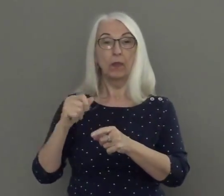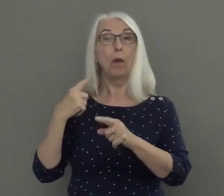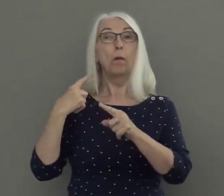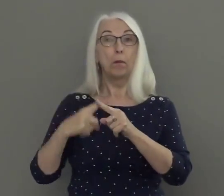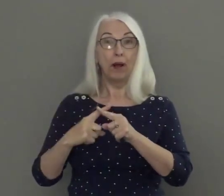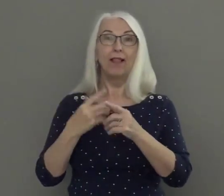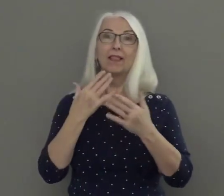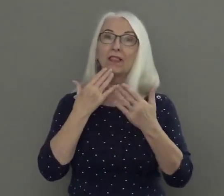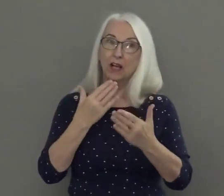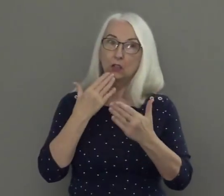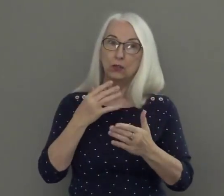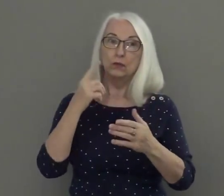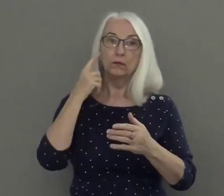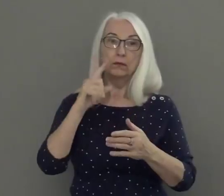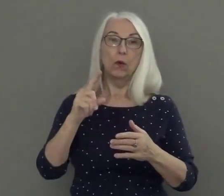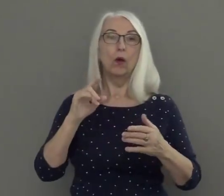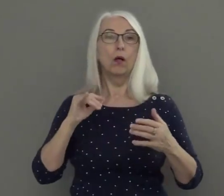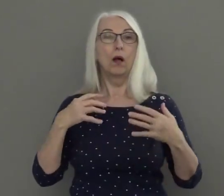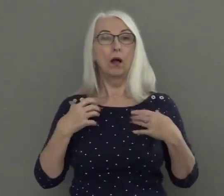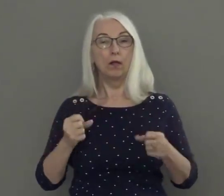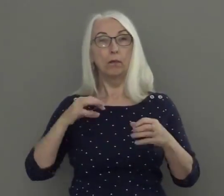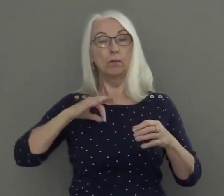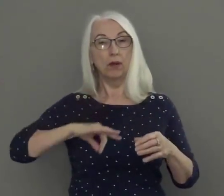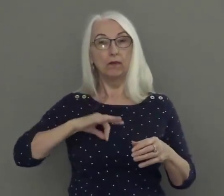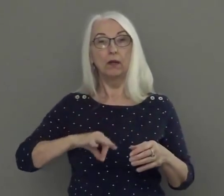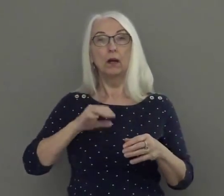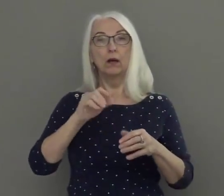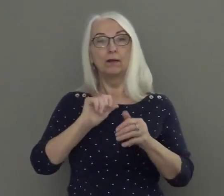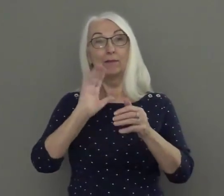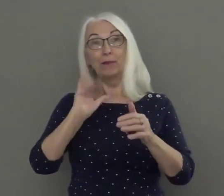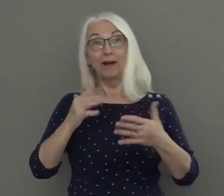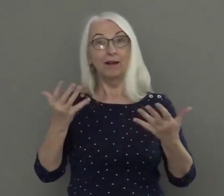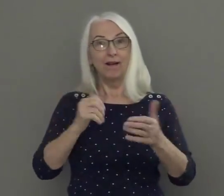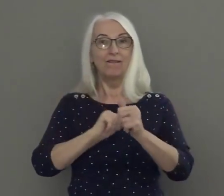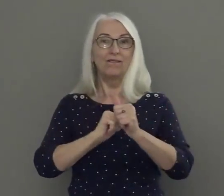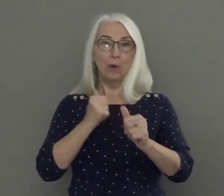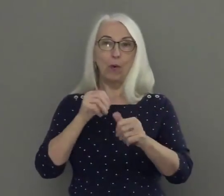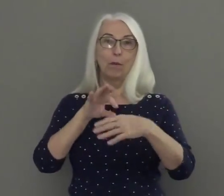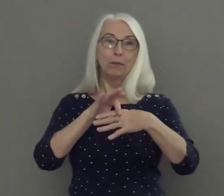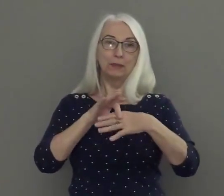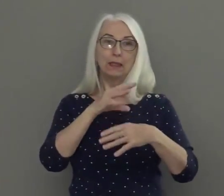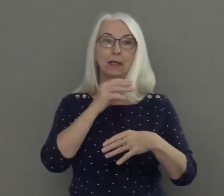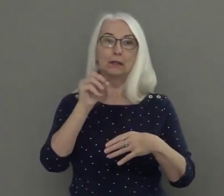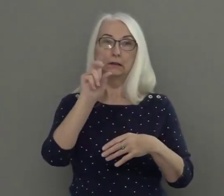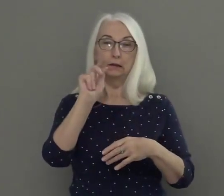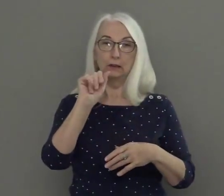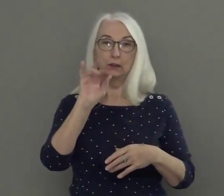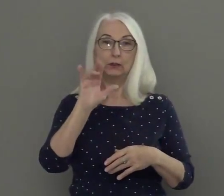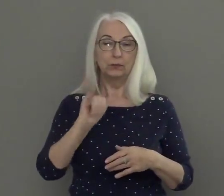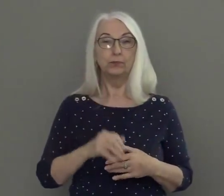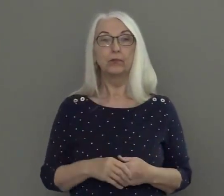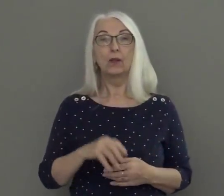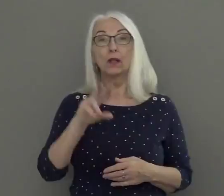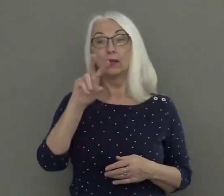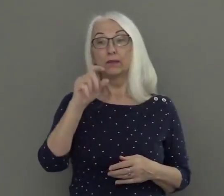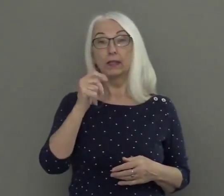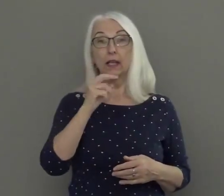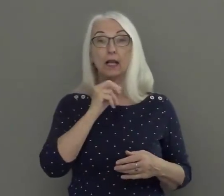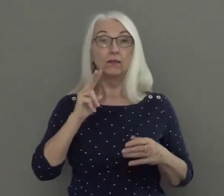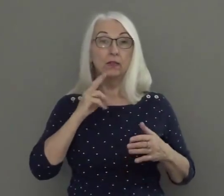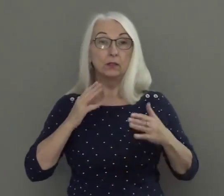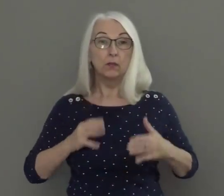Plus, thanks to the health benefits of avoiding meats and dairy, vegans and vegetarians are